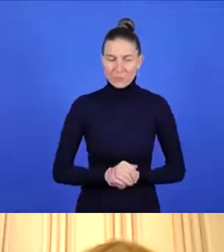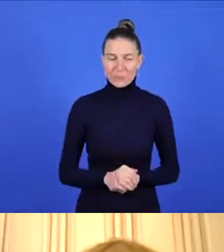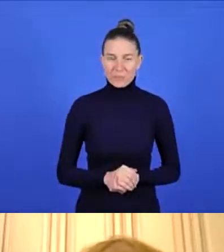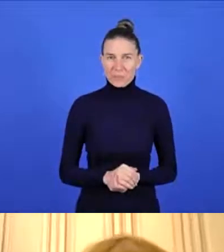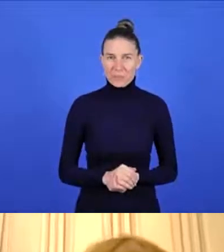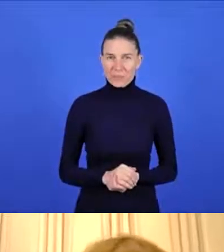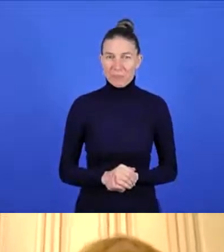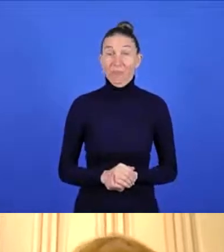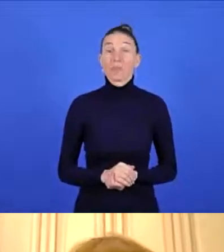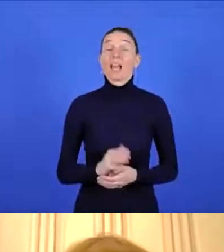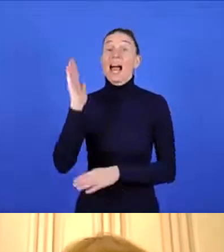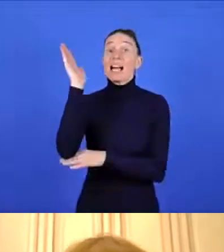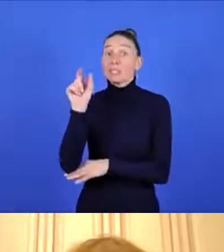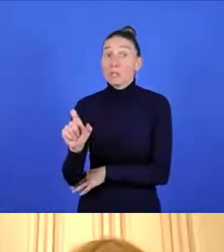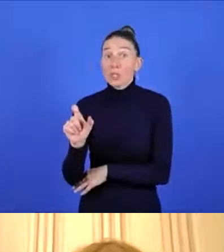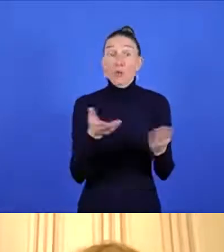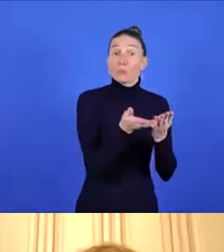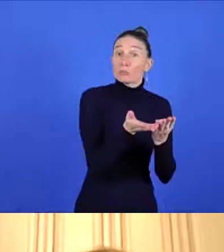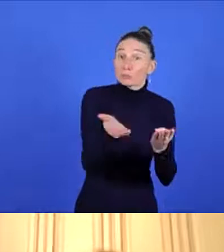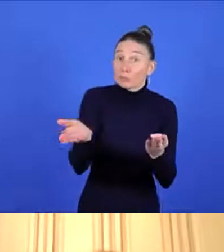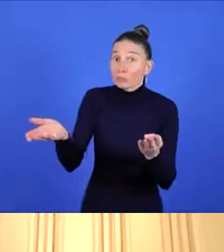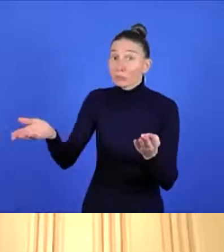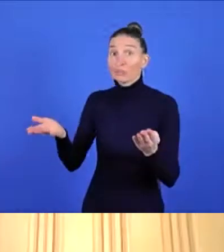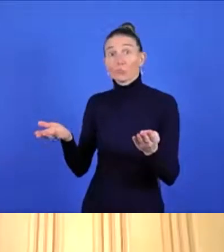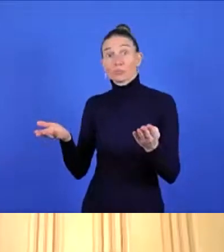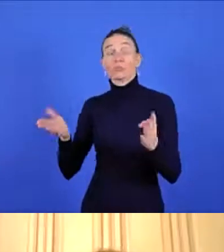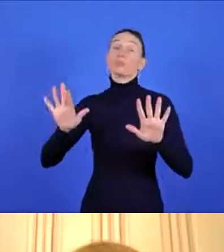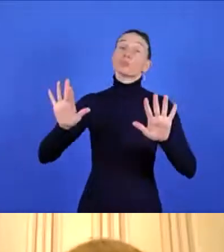vice-president of the international federation of hard-of-hearing people